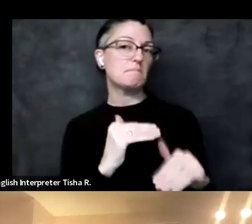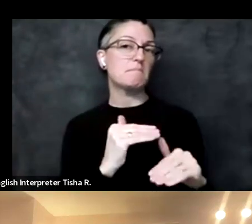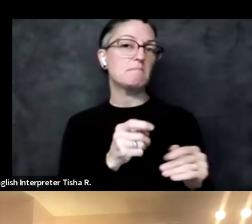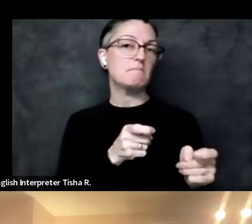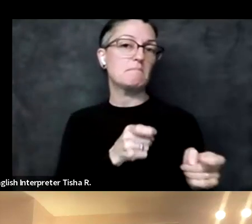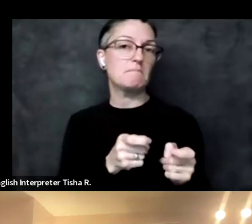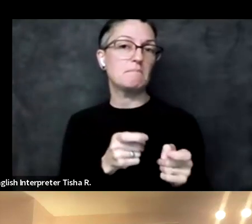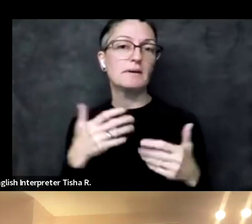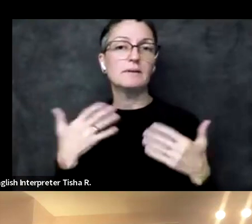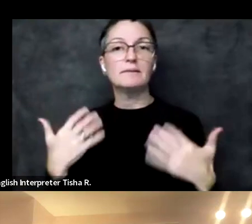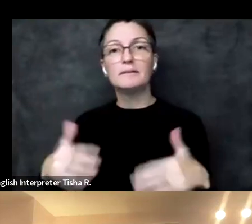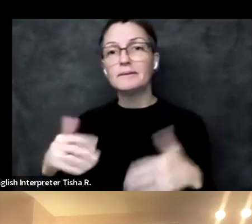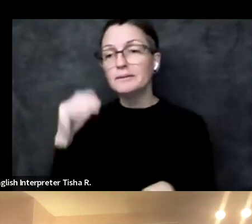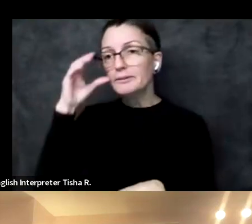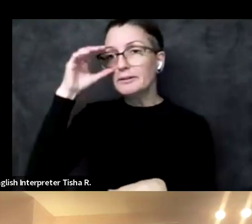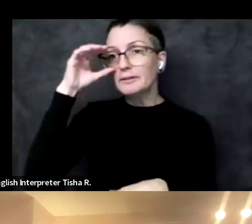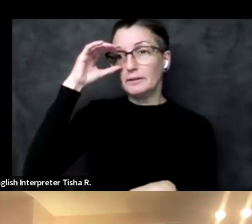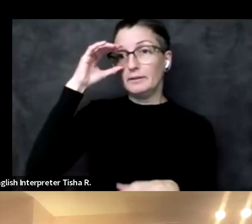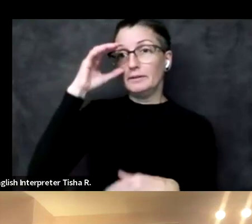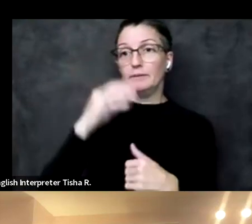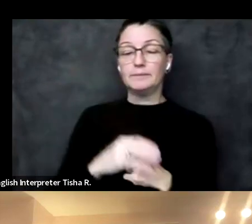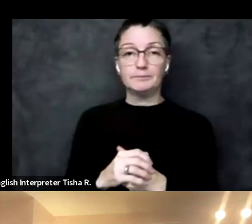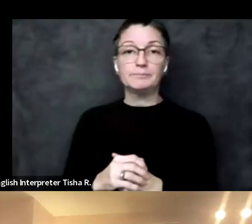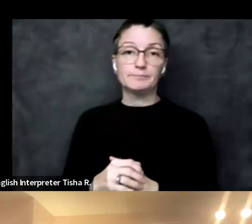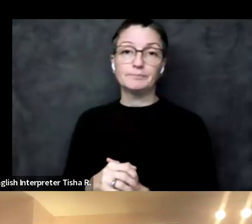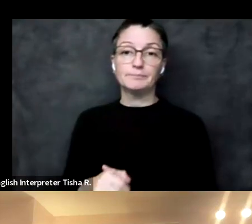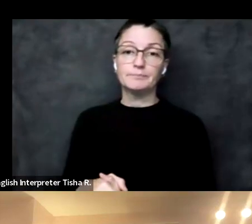and so one of the things you brought up,